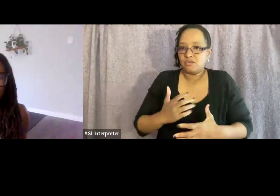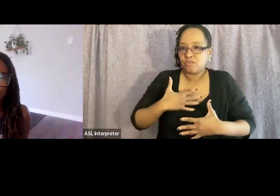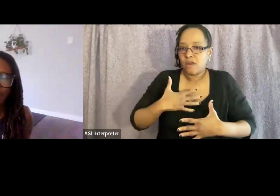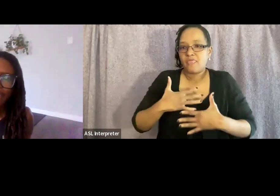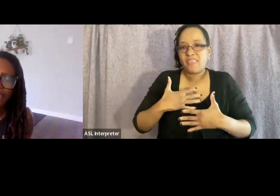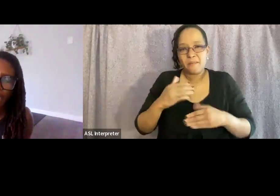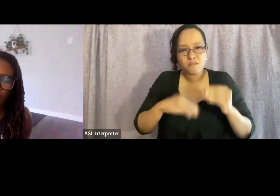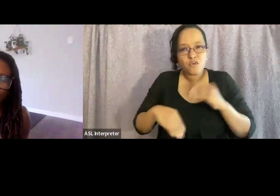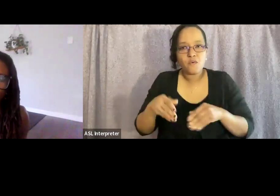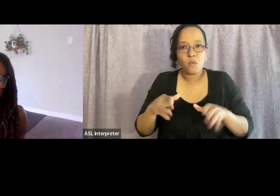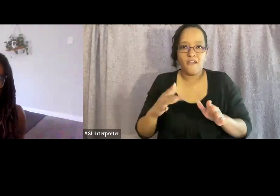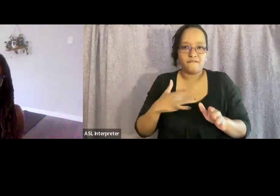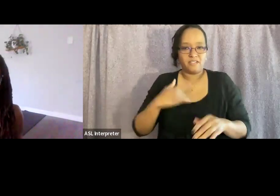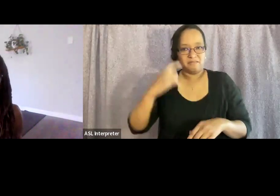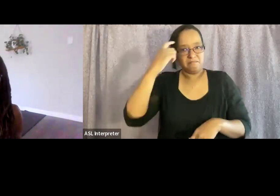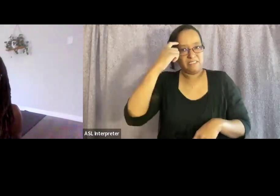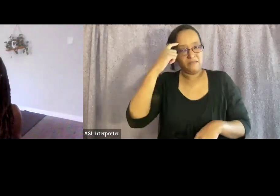Let's see.